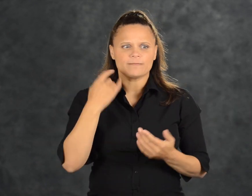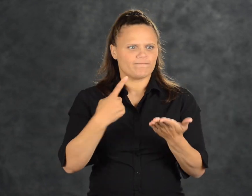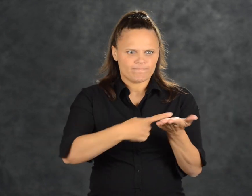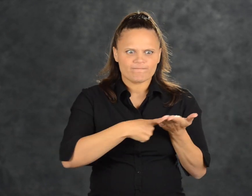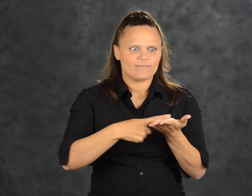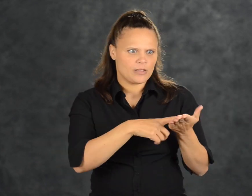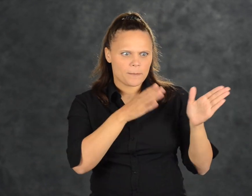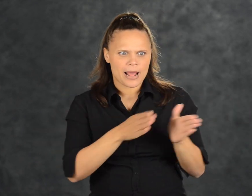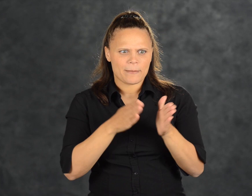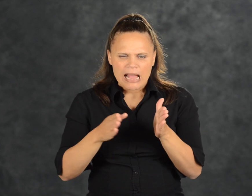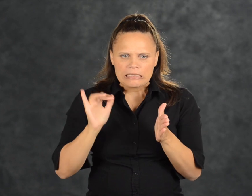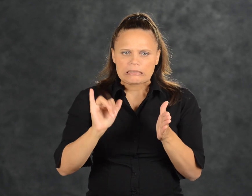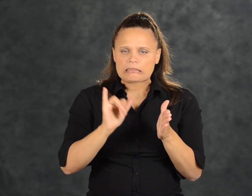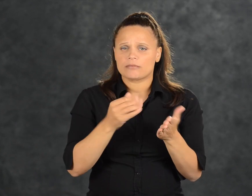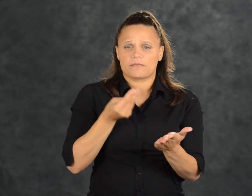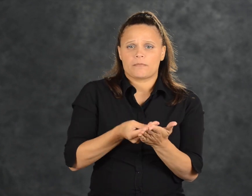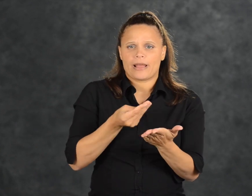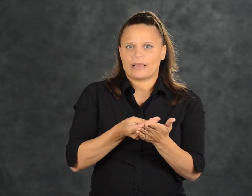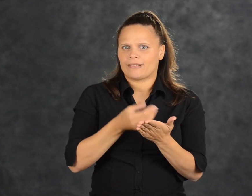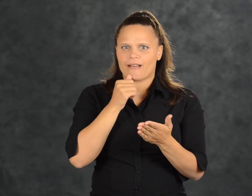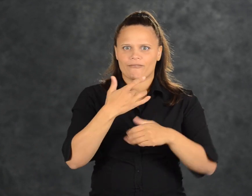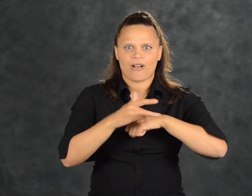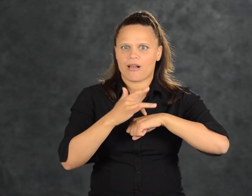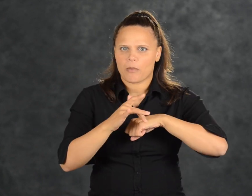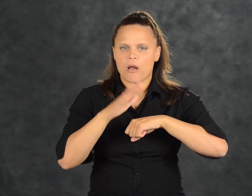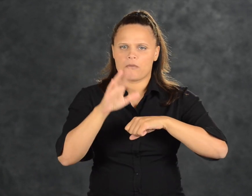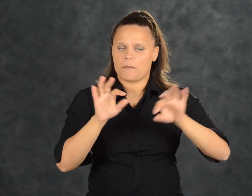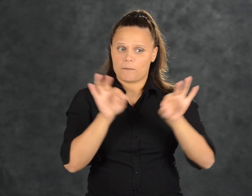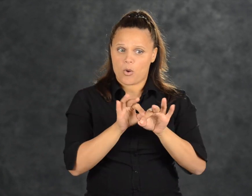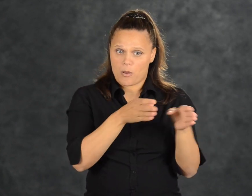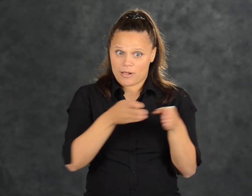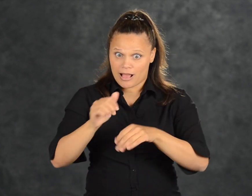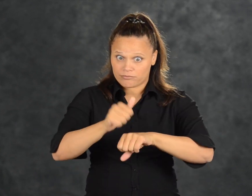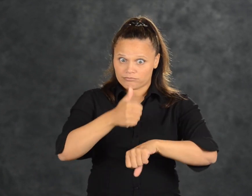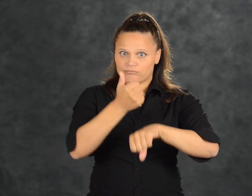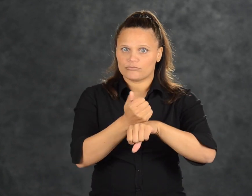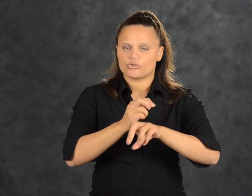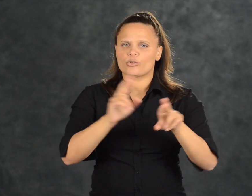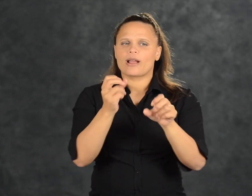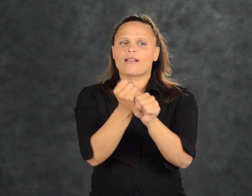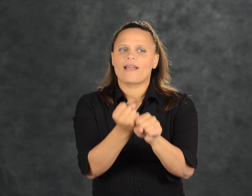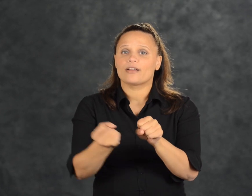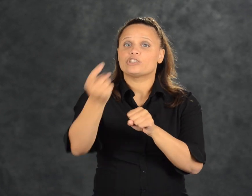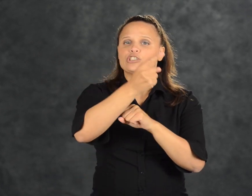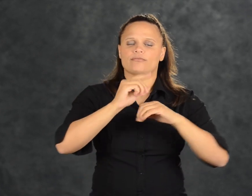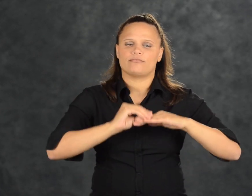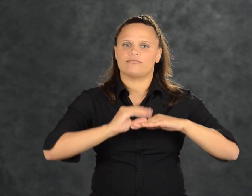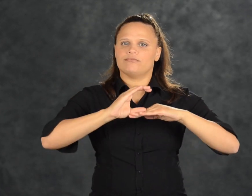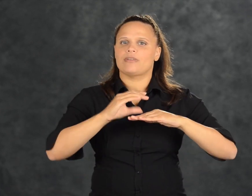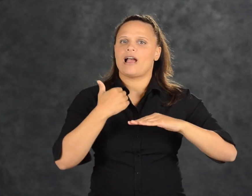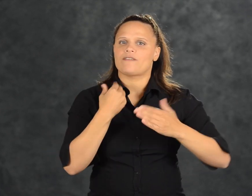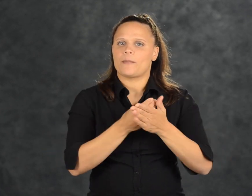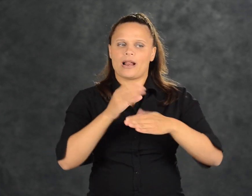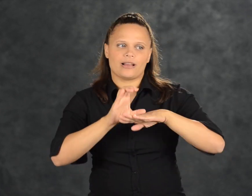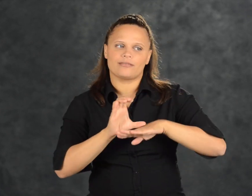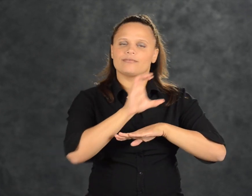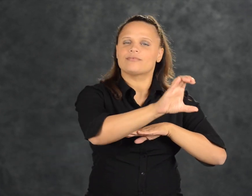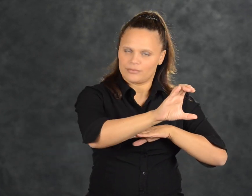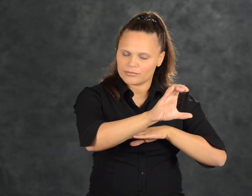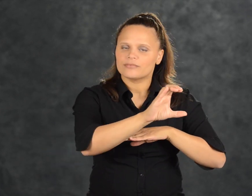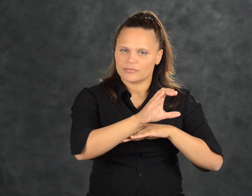from the legislature in advance to prepare for providing needed services to the student upon graduation (or age 22).